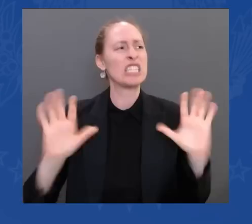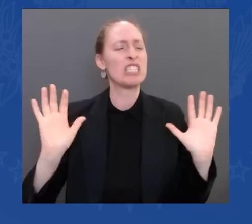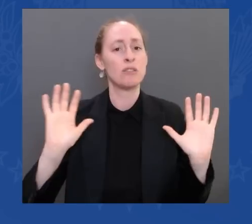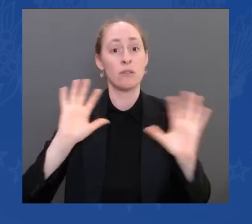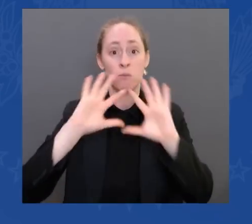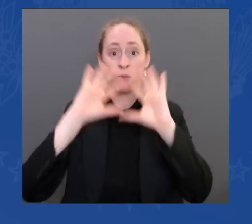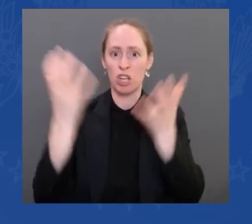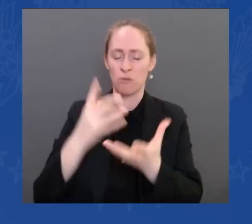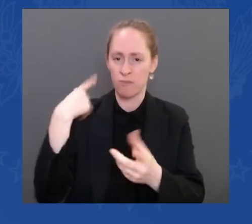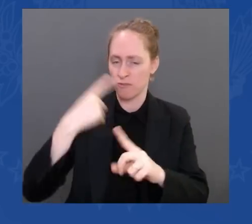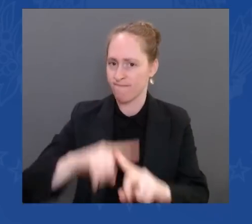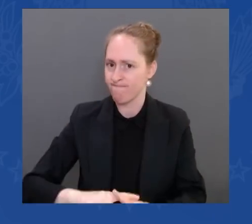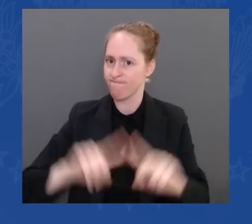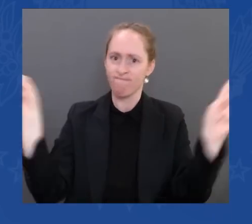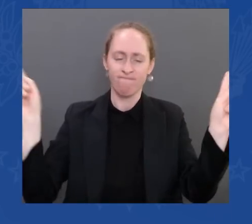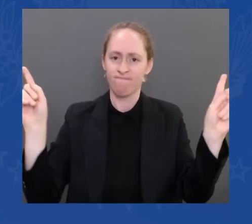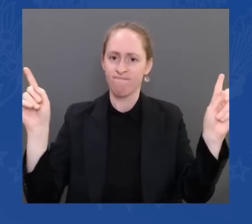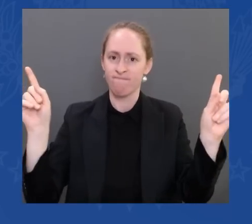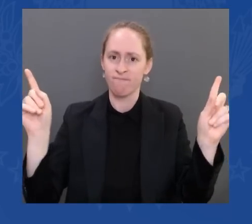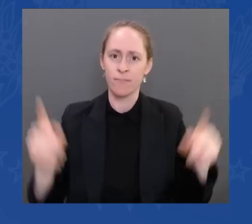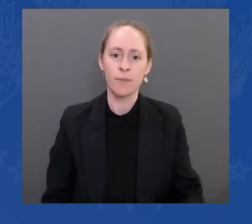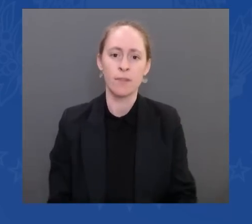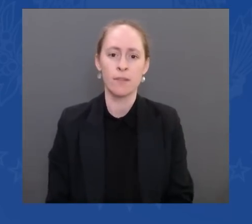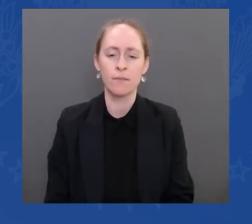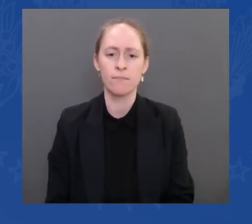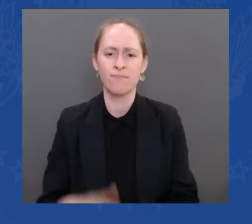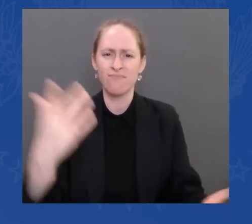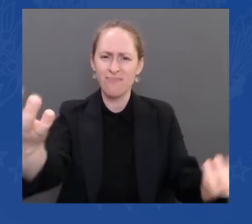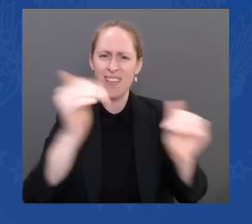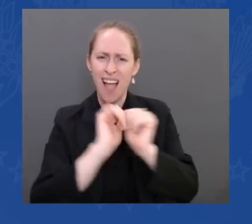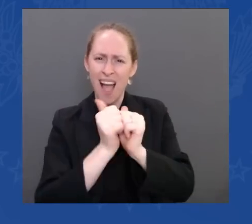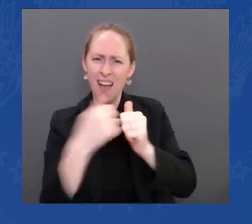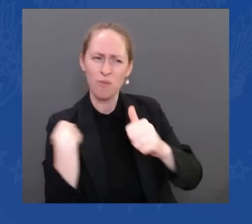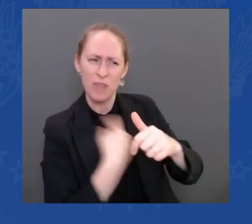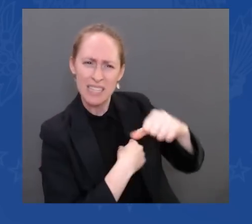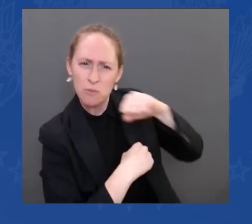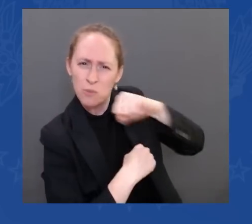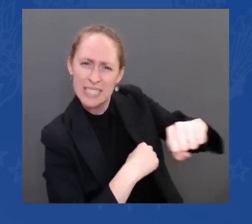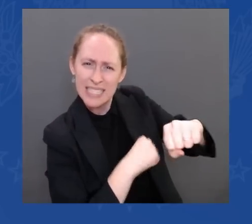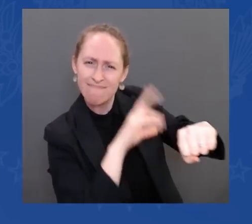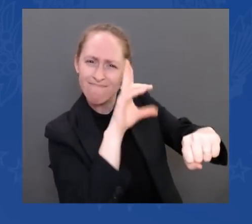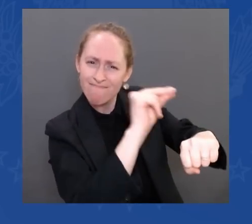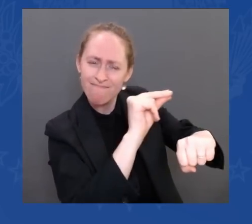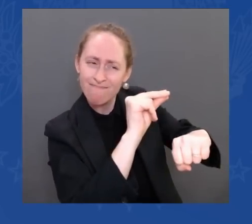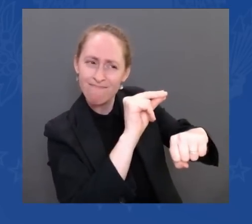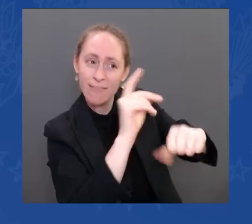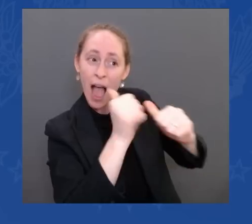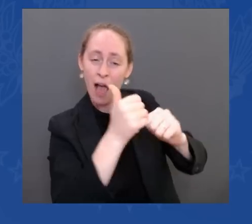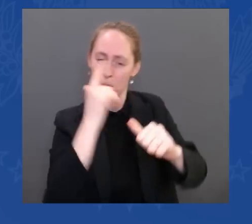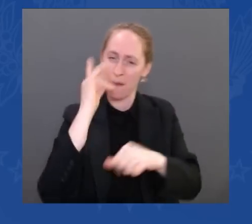You're making it possible for the Ukrainian people to defend themselves without us having to risk getting in a third world war